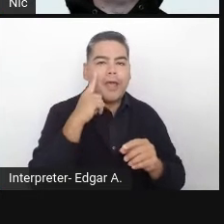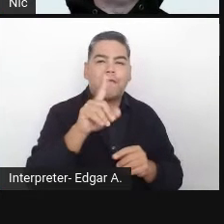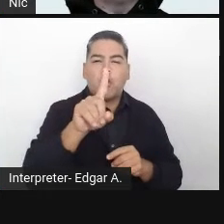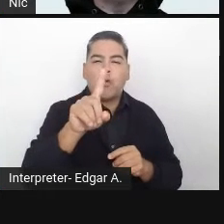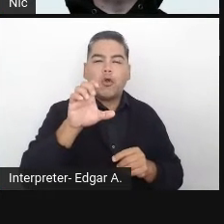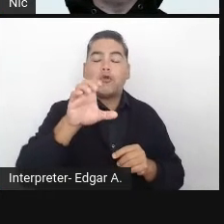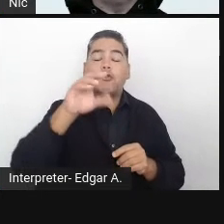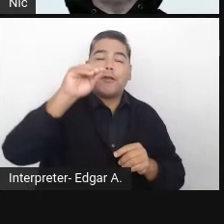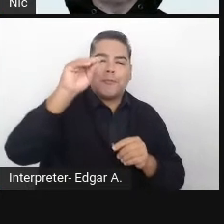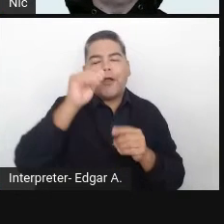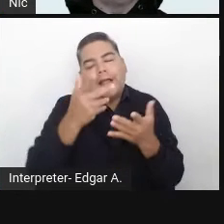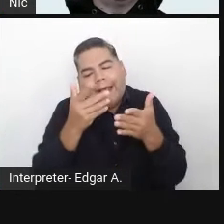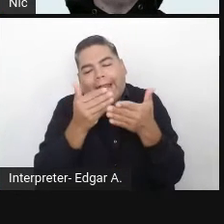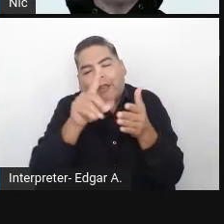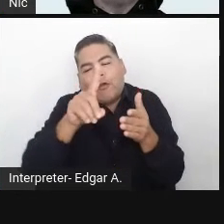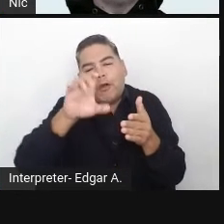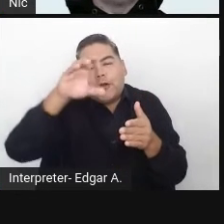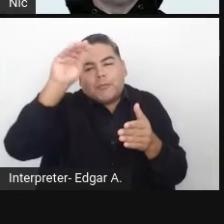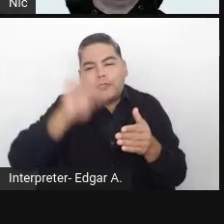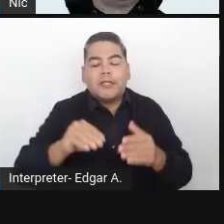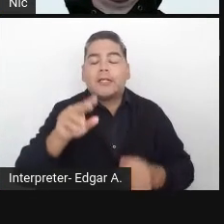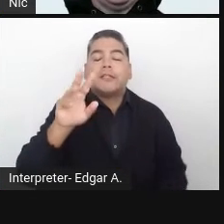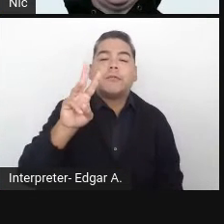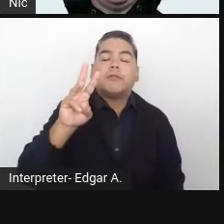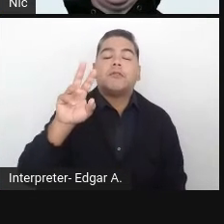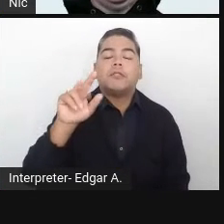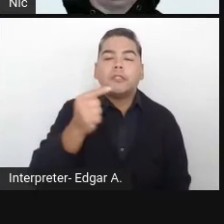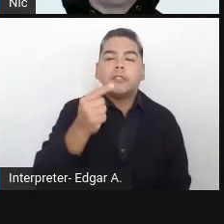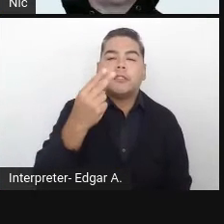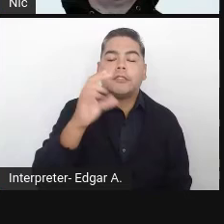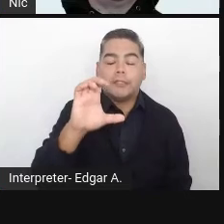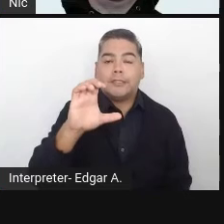to WCAG 1.2 AA."